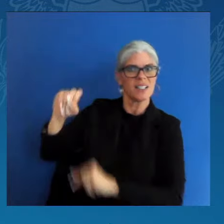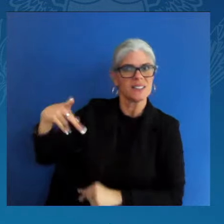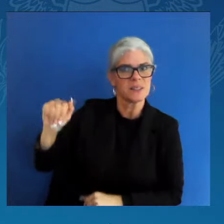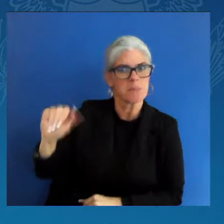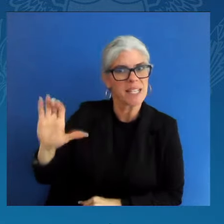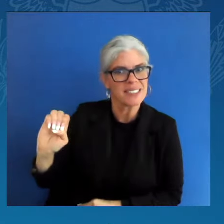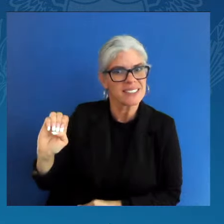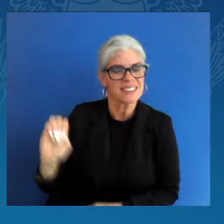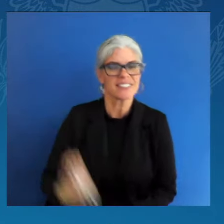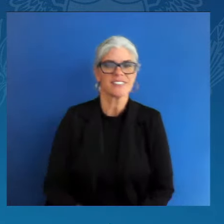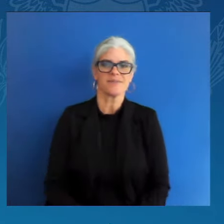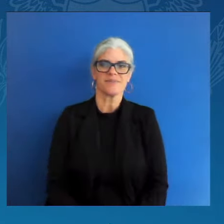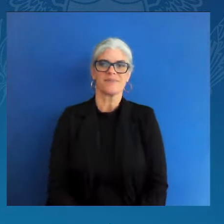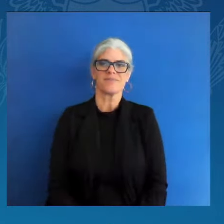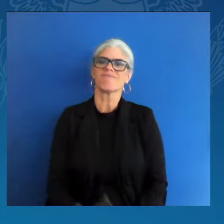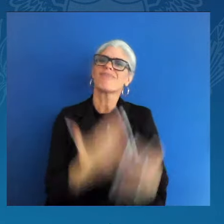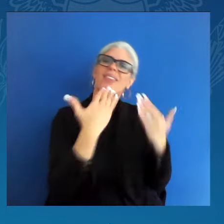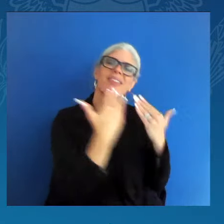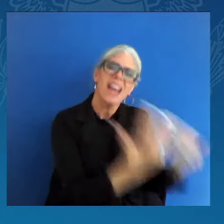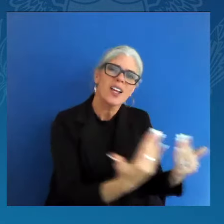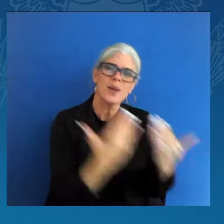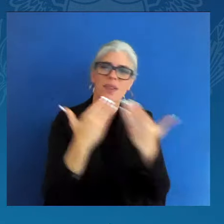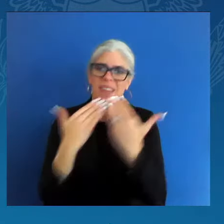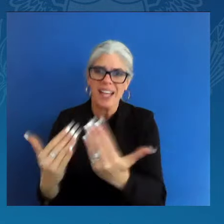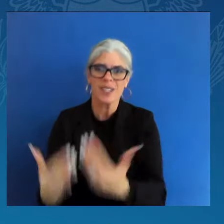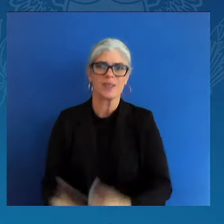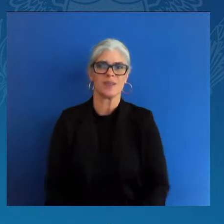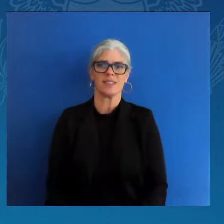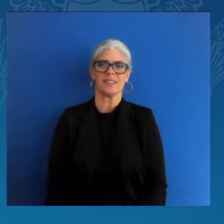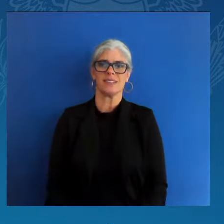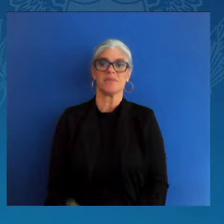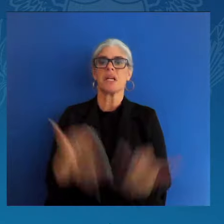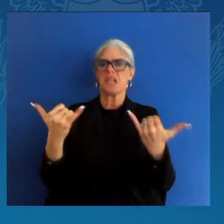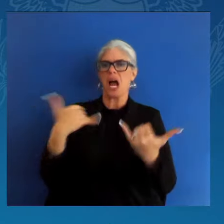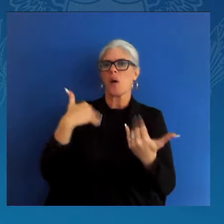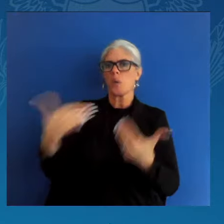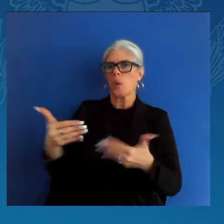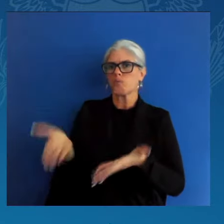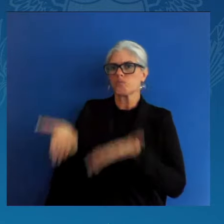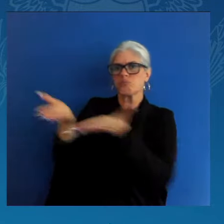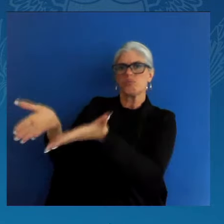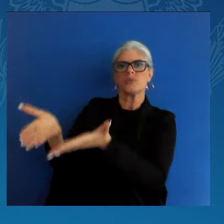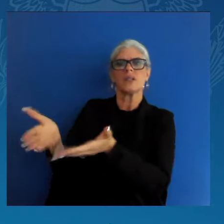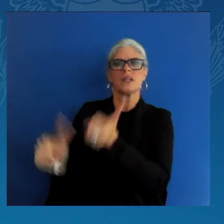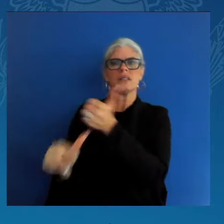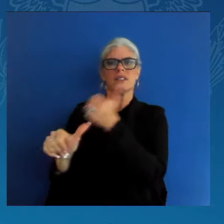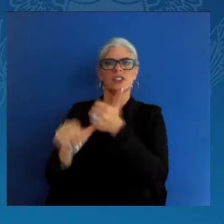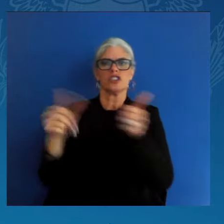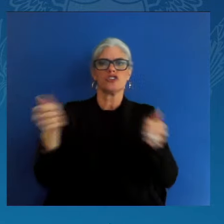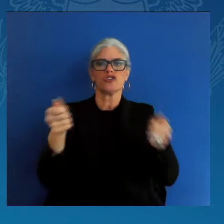of the Office and Science of Science and Technology Policy, Steven Welby. OSTP has a leading role